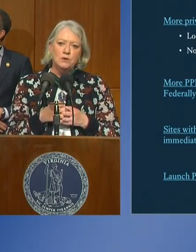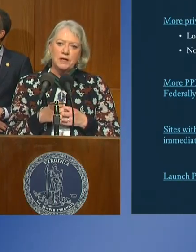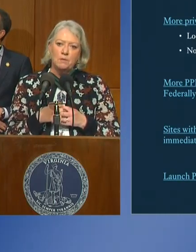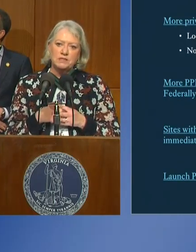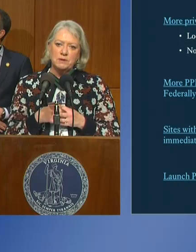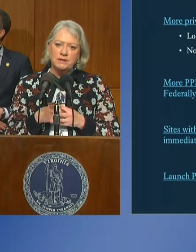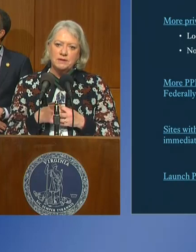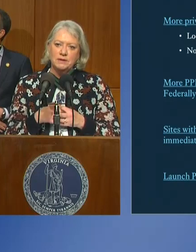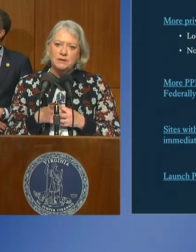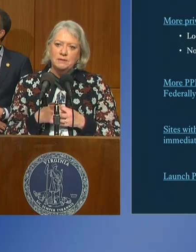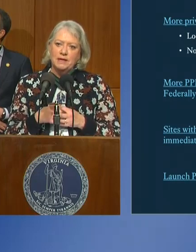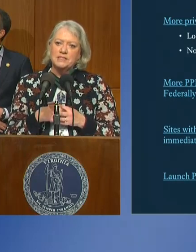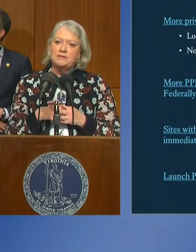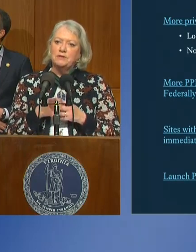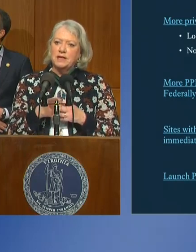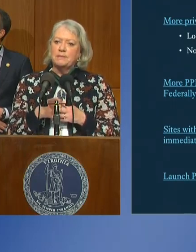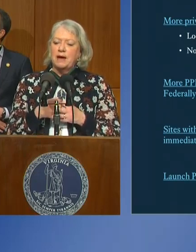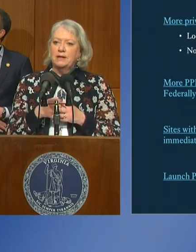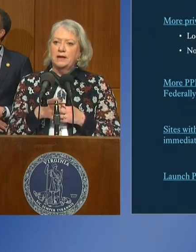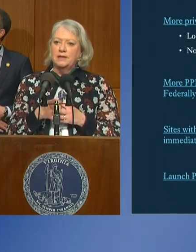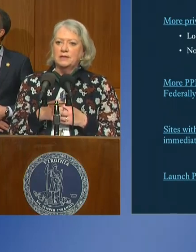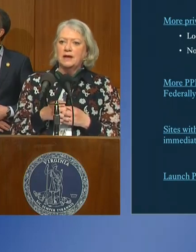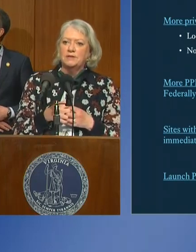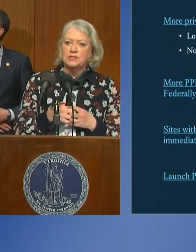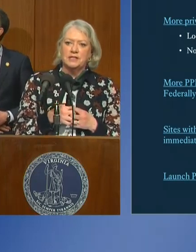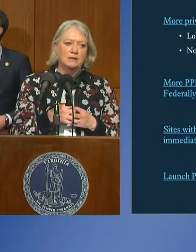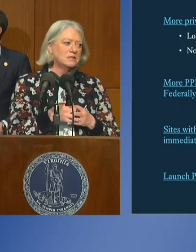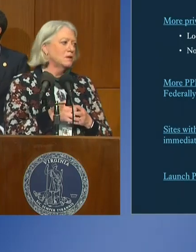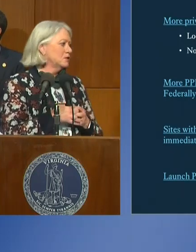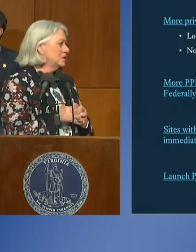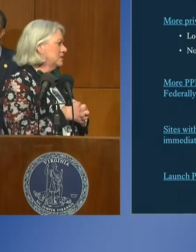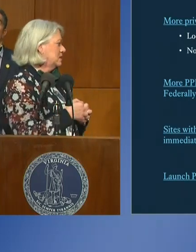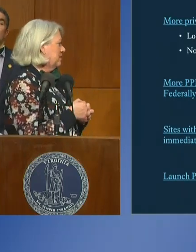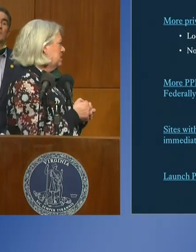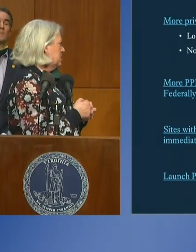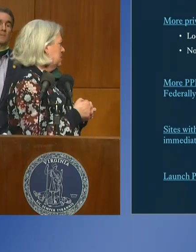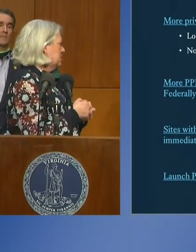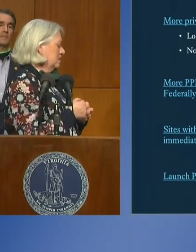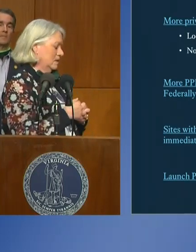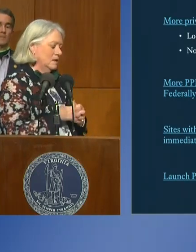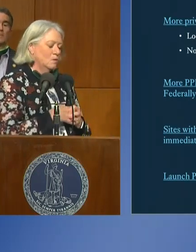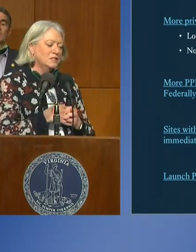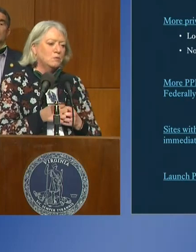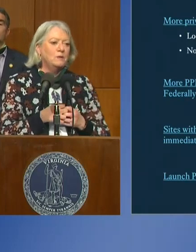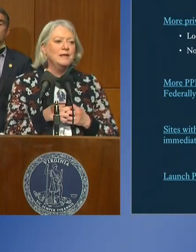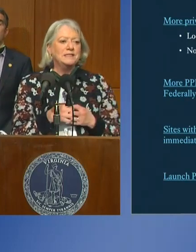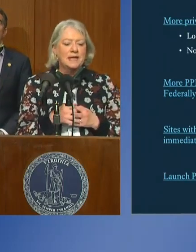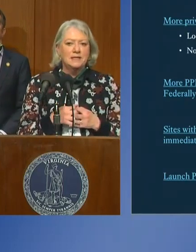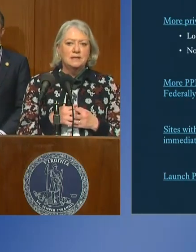ALSO LAUNCHING A PUBLIC SERVICE ANNOUNCEMENT AND CAMPAIGN THAT YOU CAN HELP US WITH BECAUSE IF